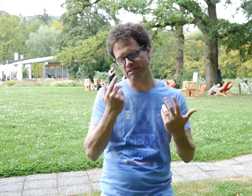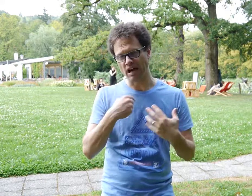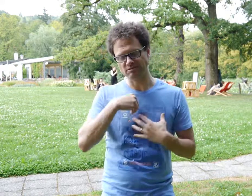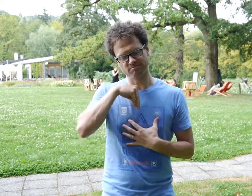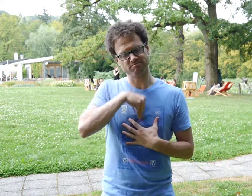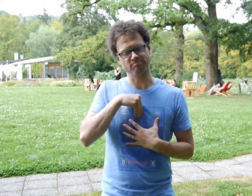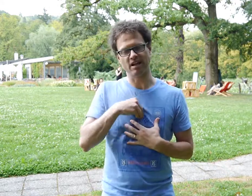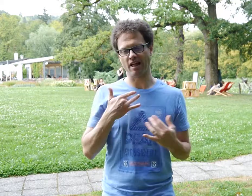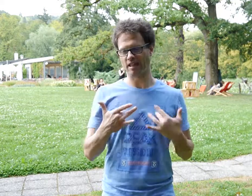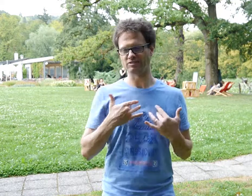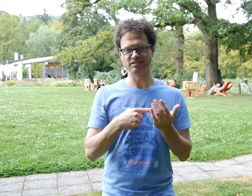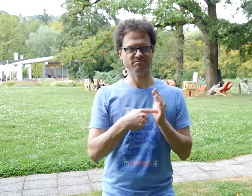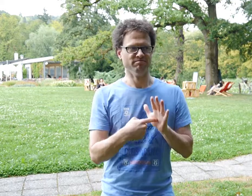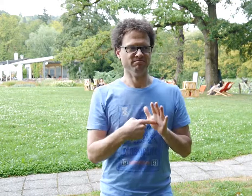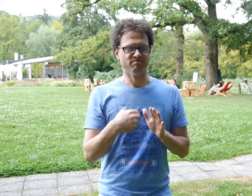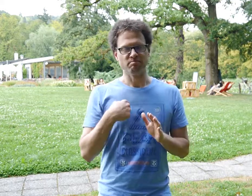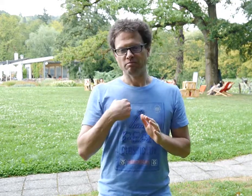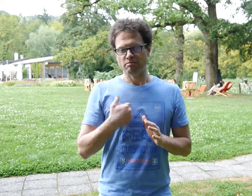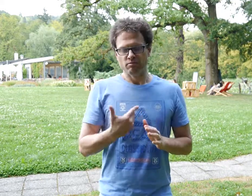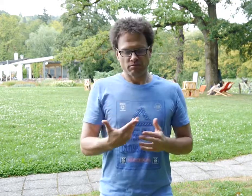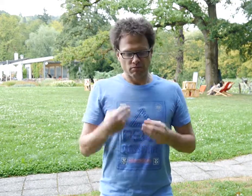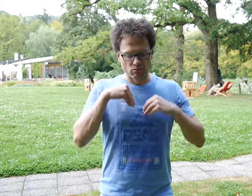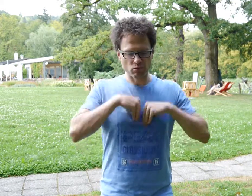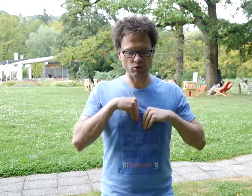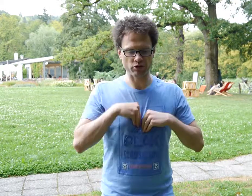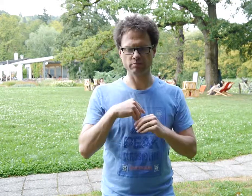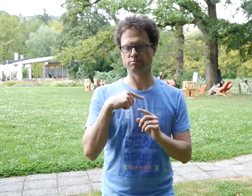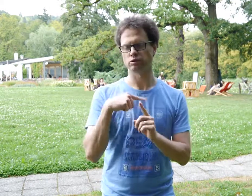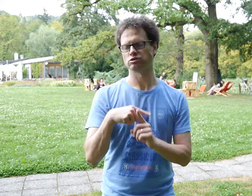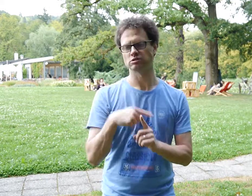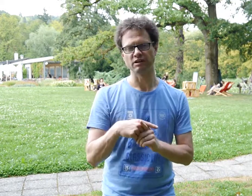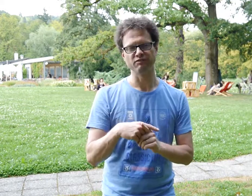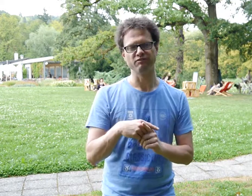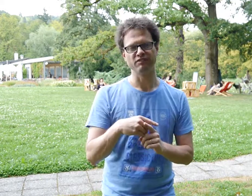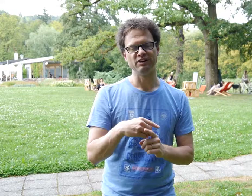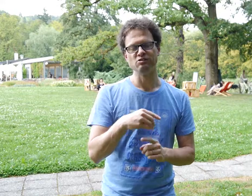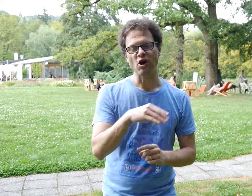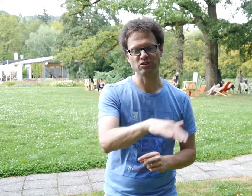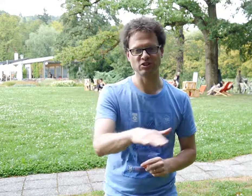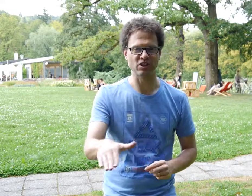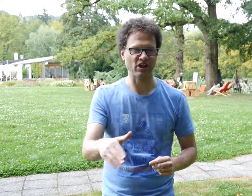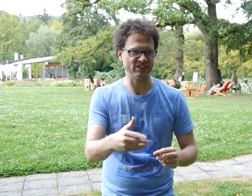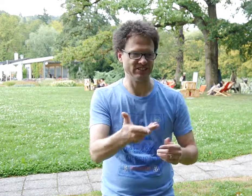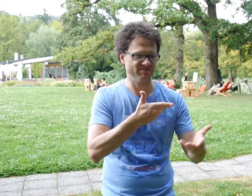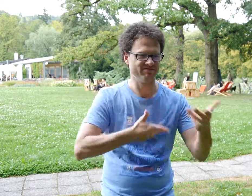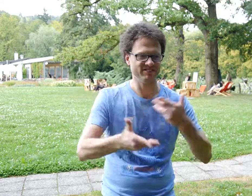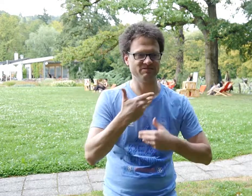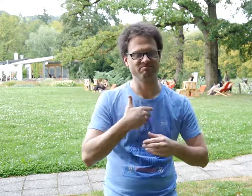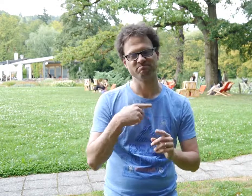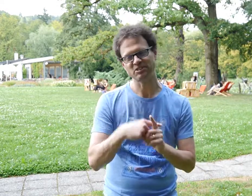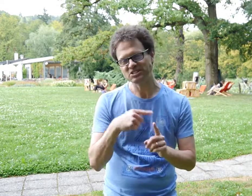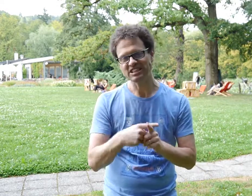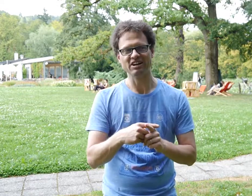Working in the theater fills me with positive energy. And children are the ones that give me this energy.